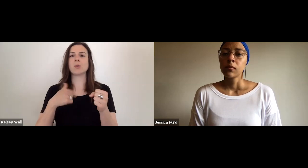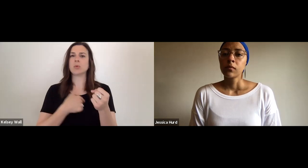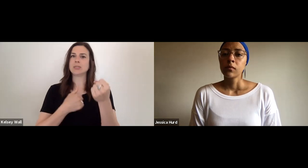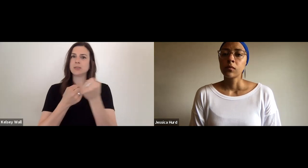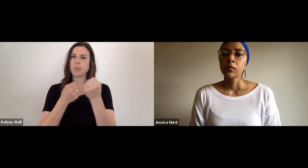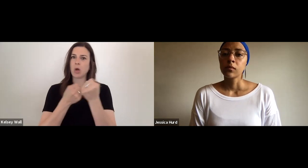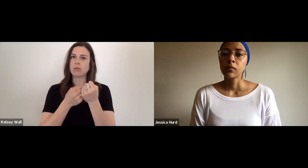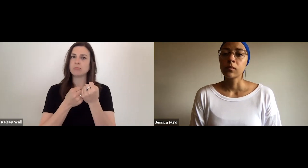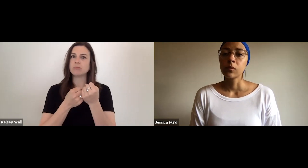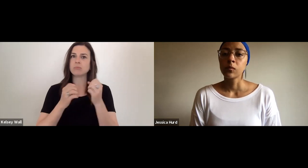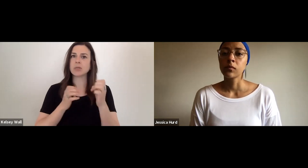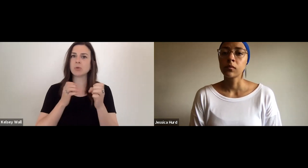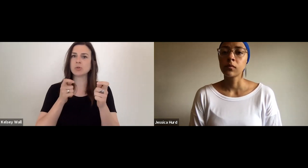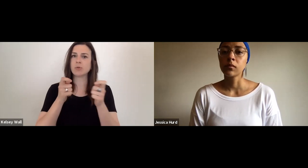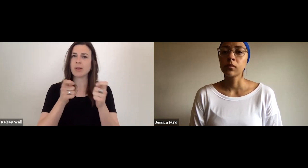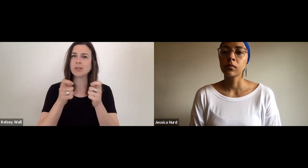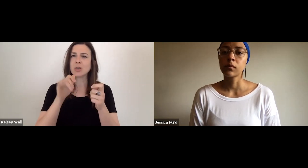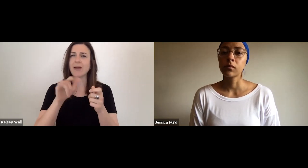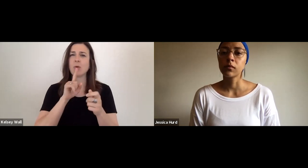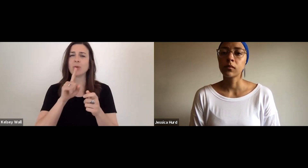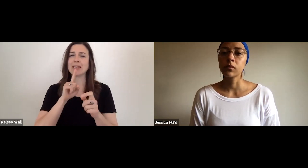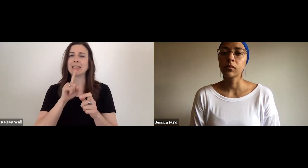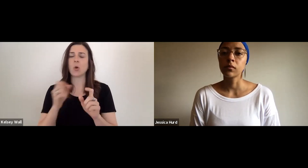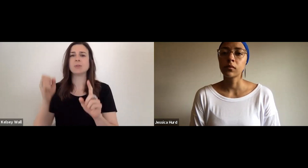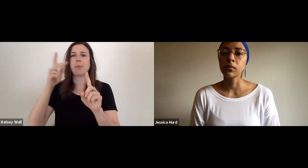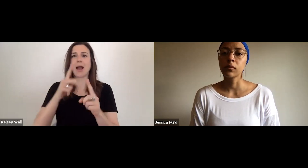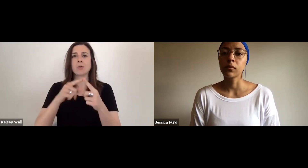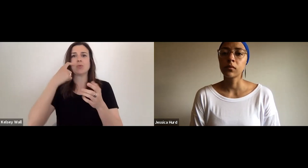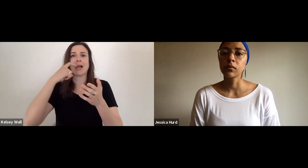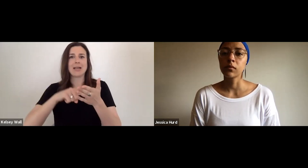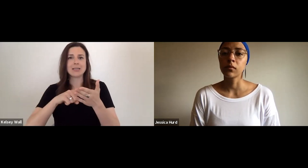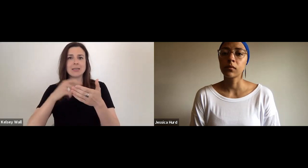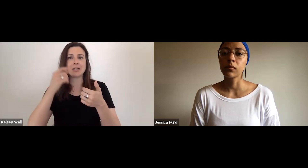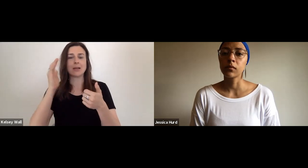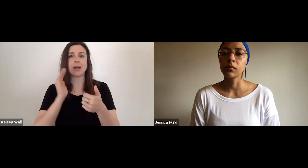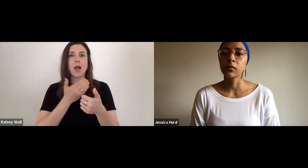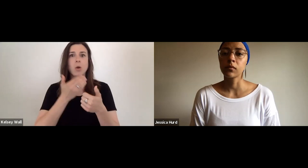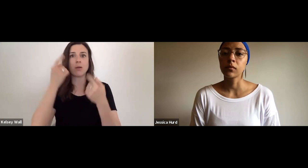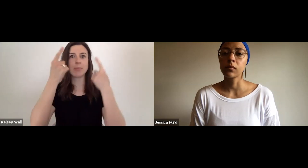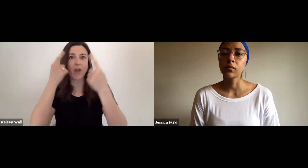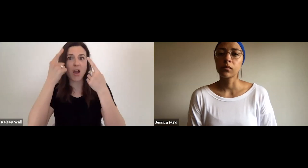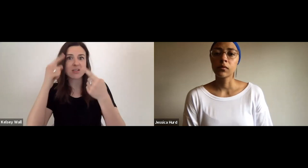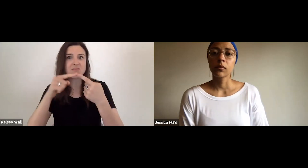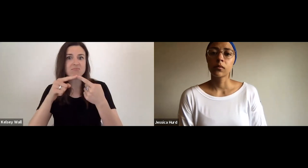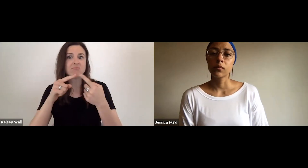when they come up, and we can support that emotional regulation by going back and recognizing